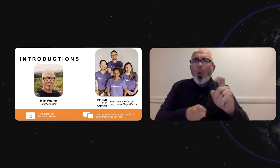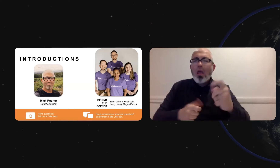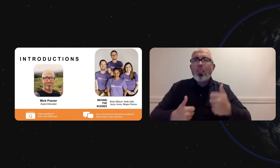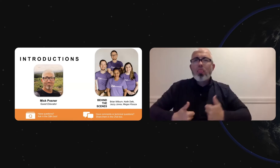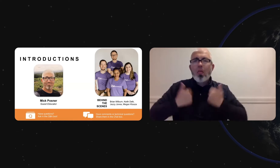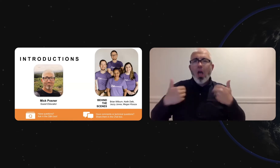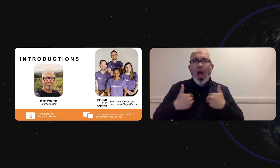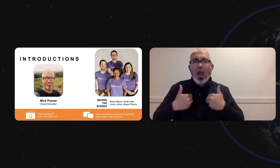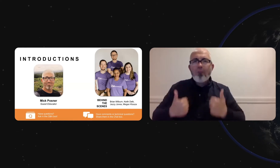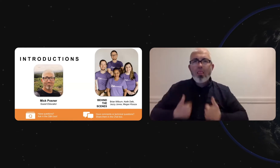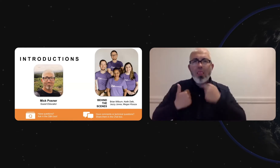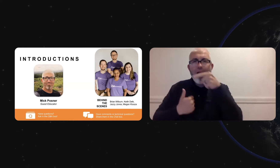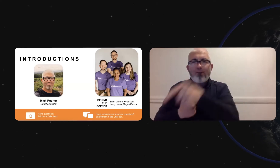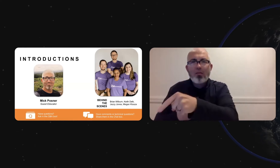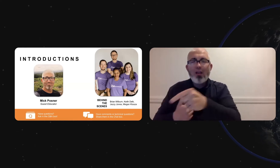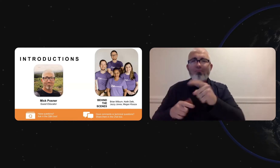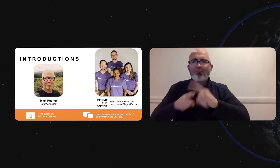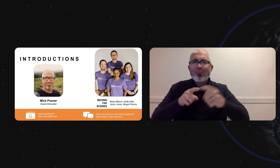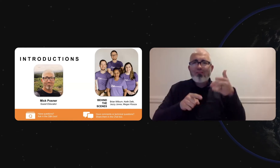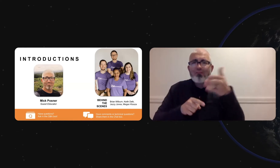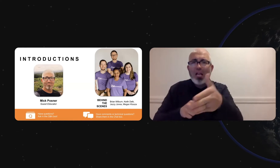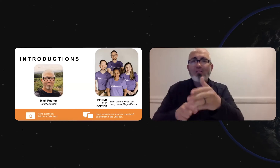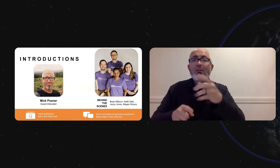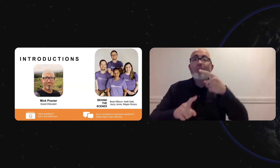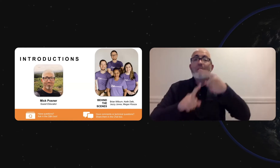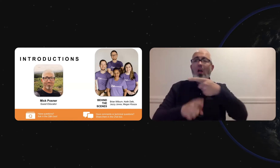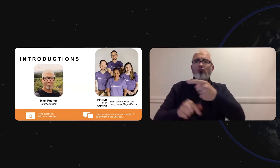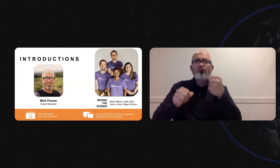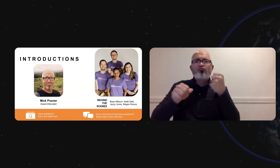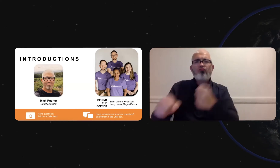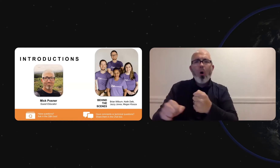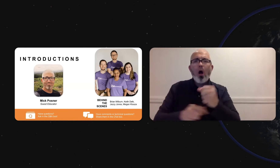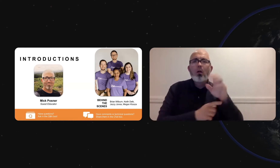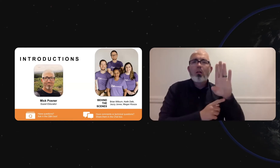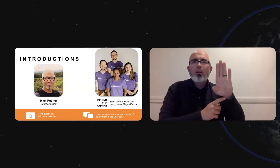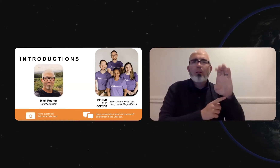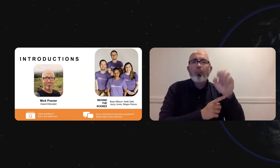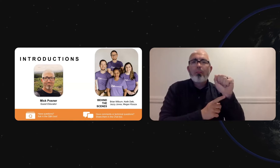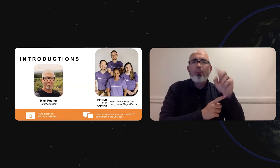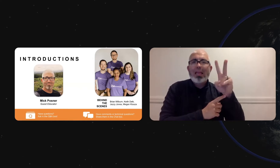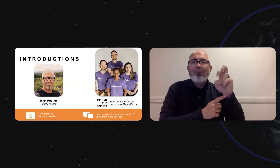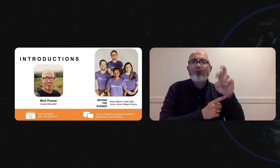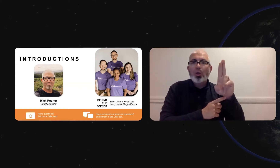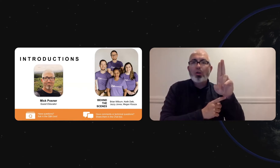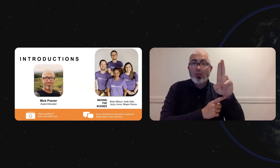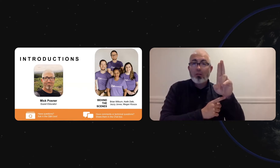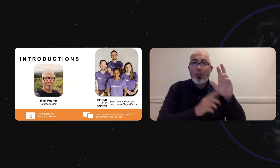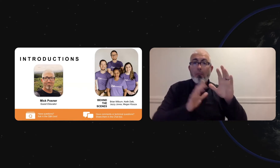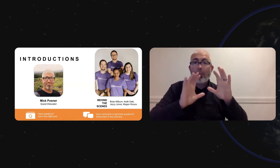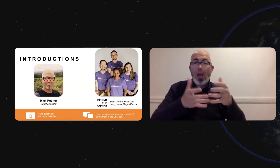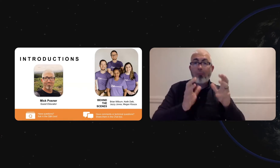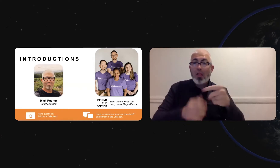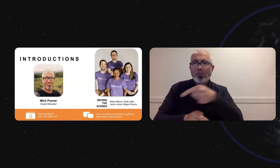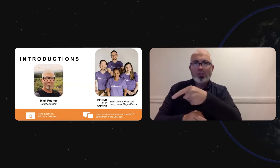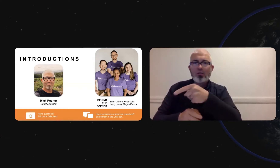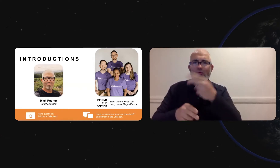That would've ruined life for the animals in that river.